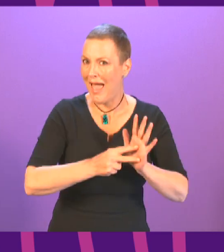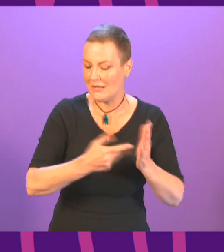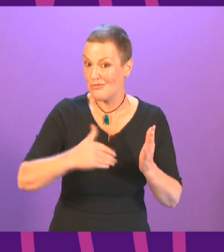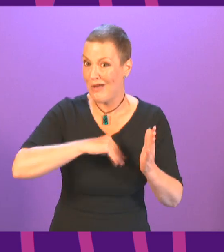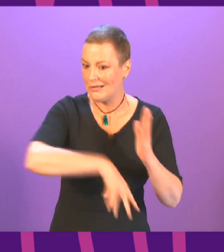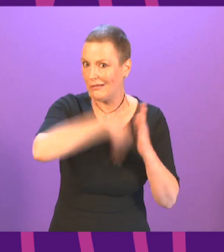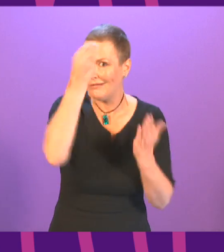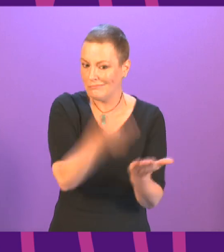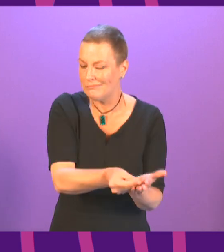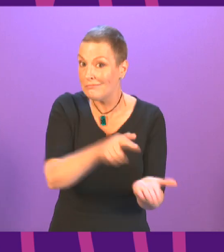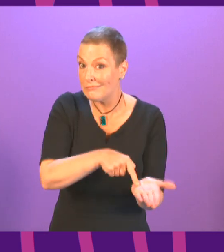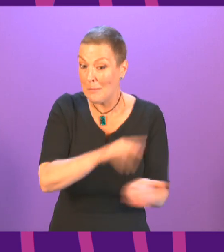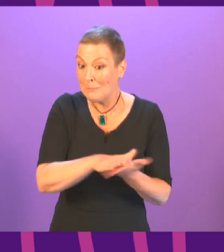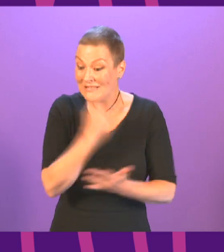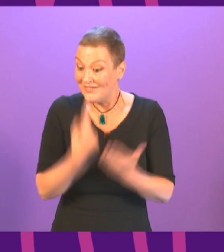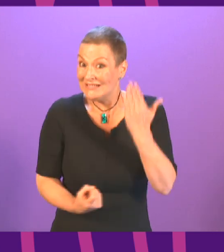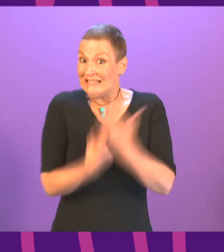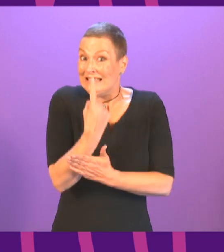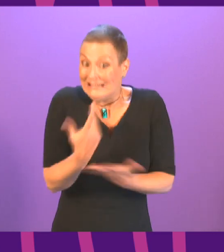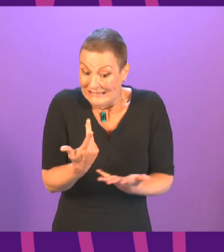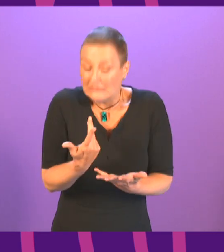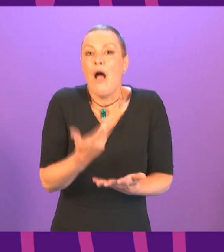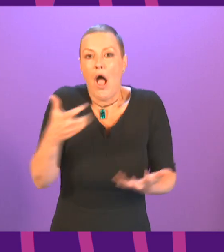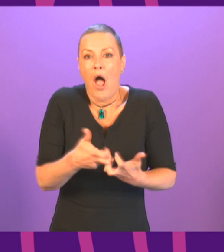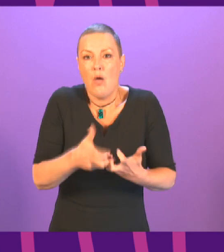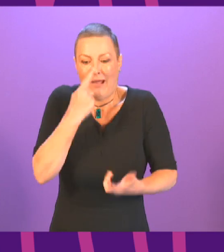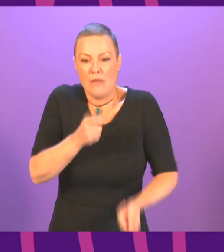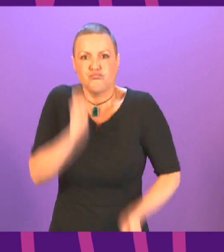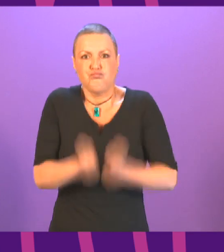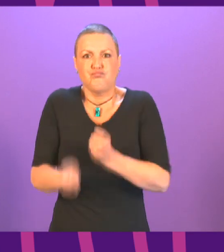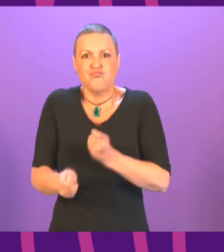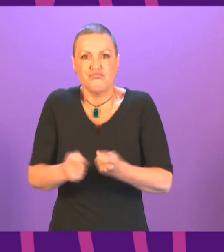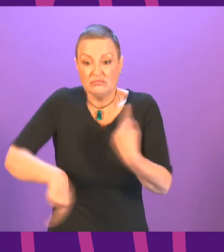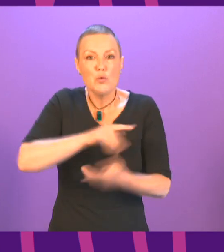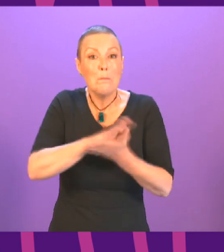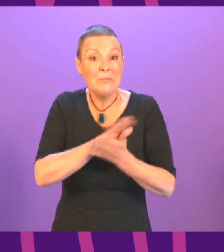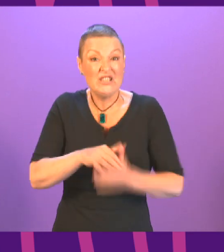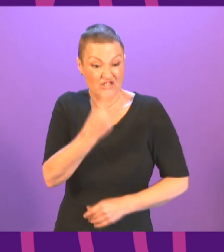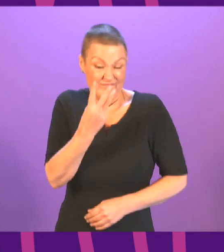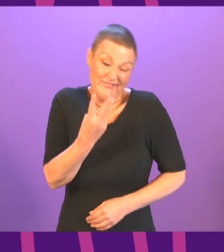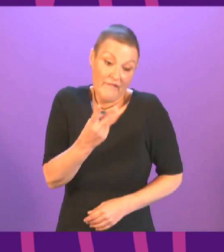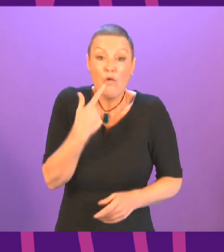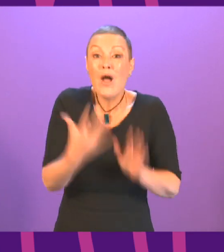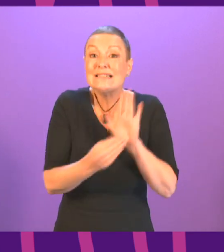For example, on acute capacity, that means the ability to repurpose approximately 3,000